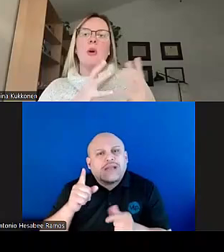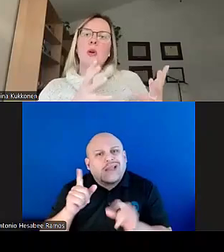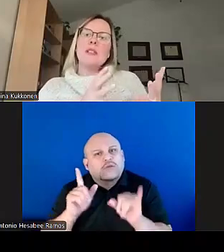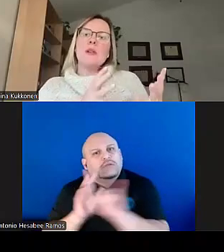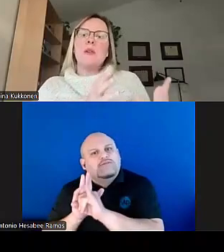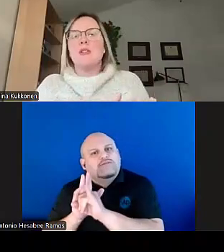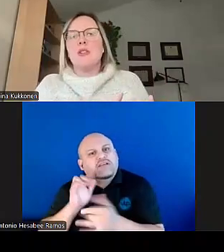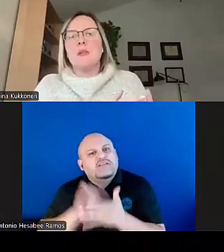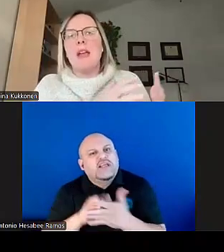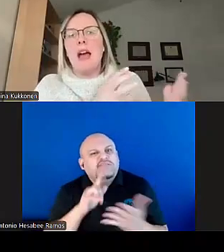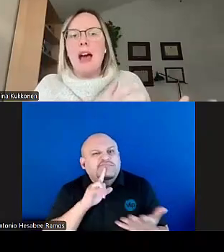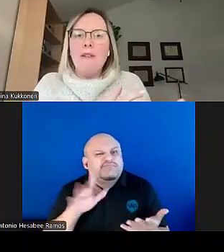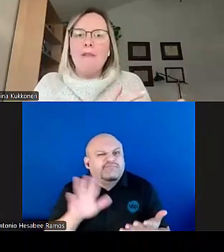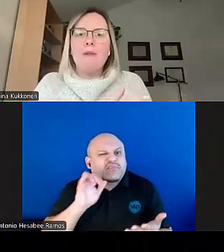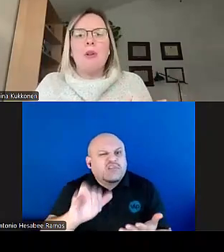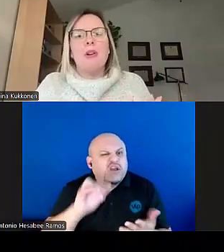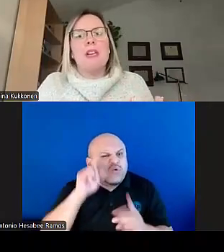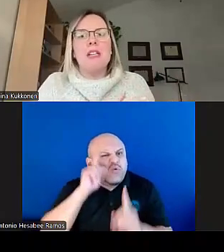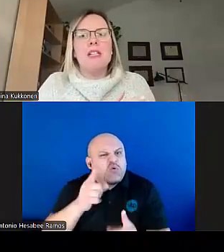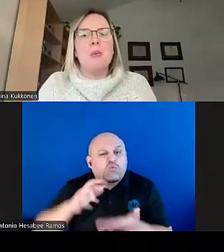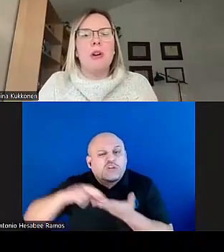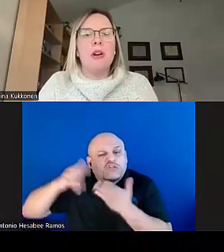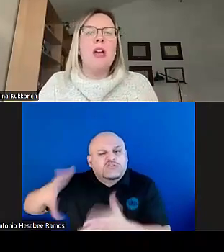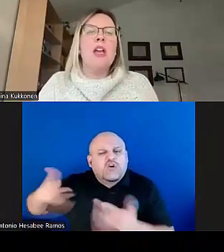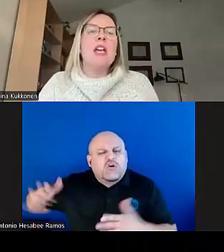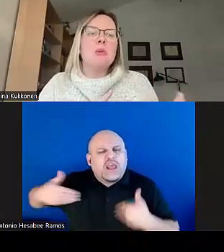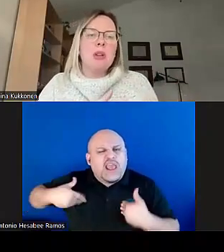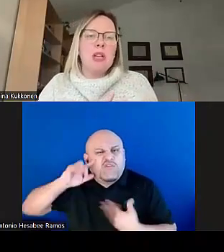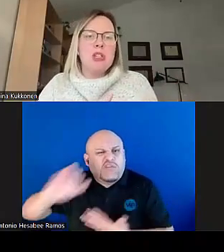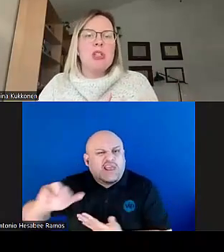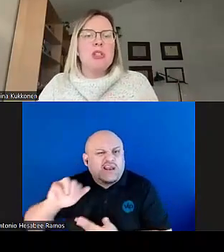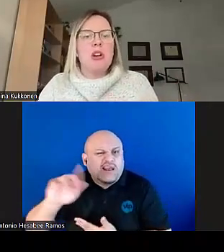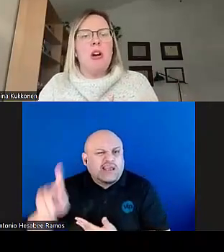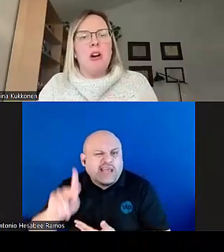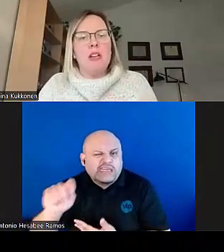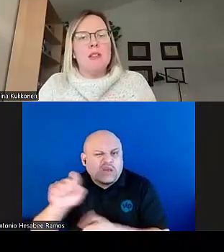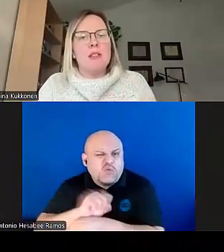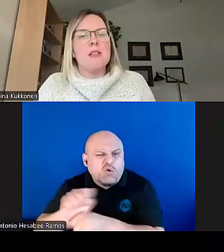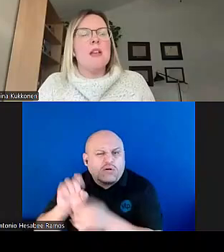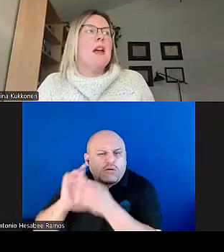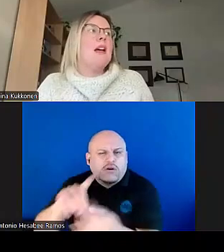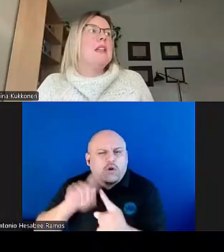goals that researchers might have for their KT work in relation to the target audiences. And